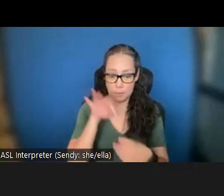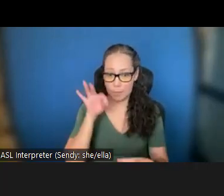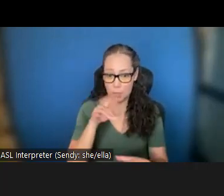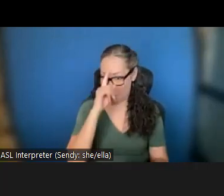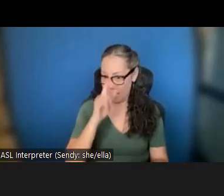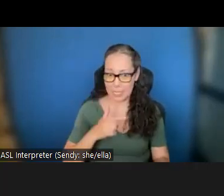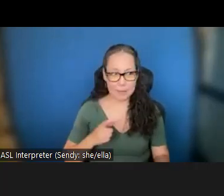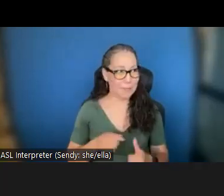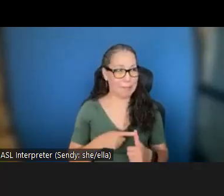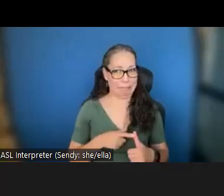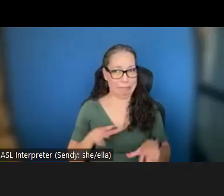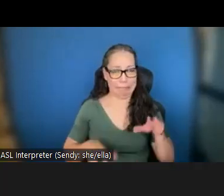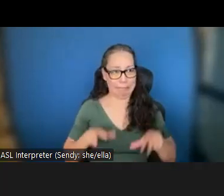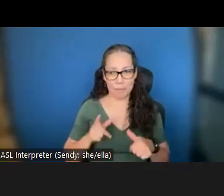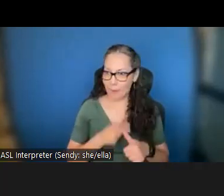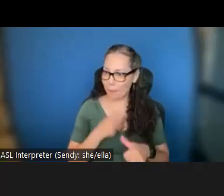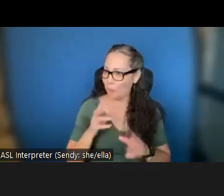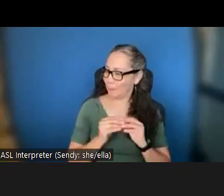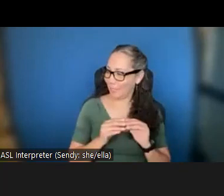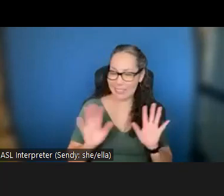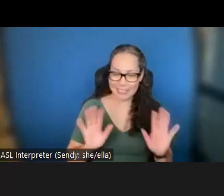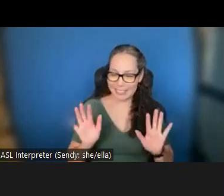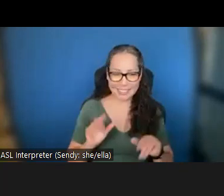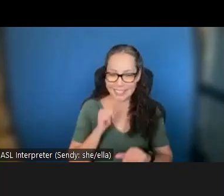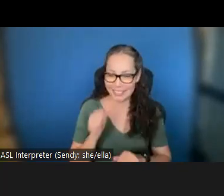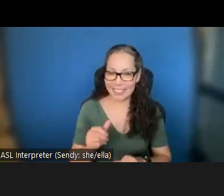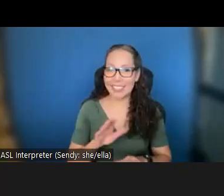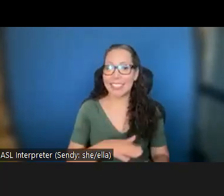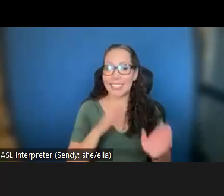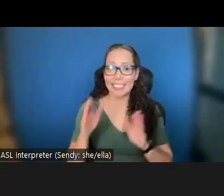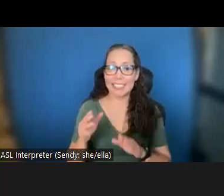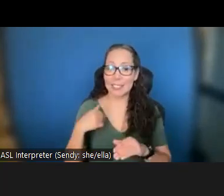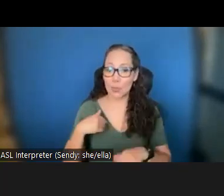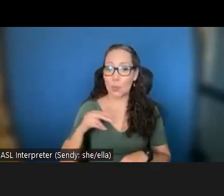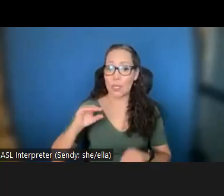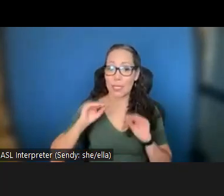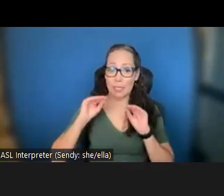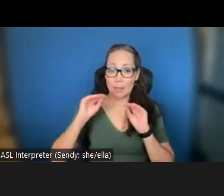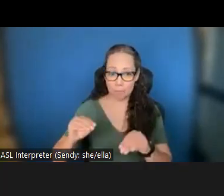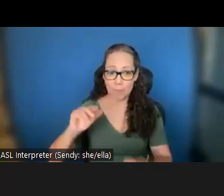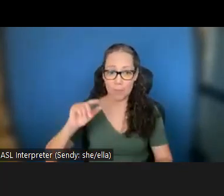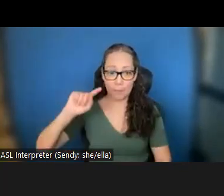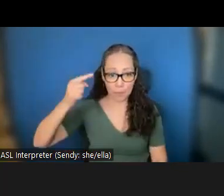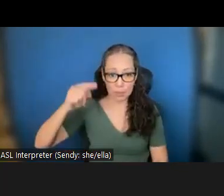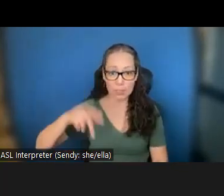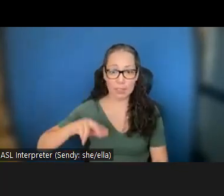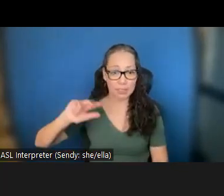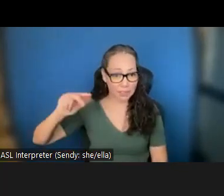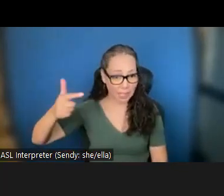get a motion to approve the minutes so moved and do we have a second second second okay I'll in